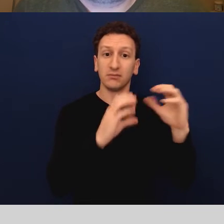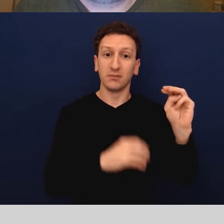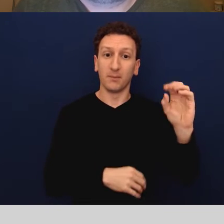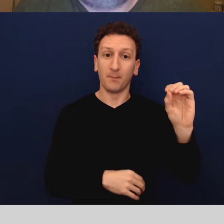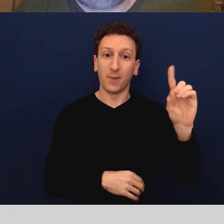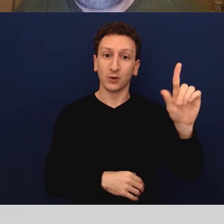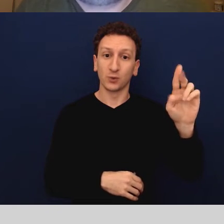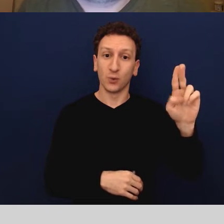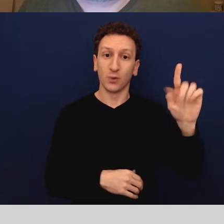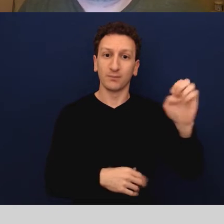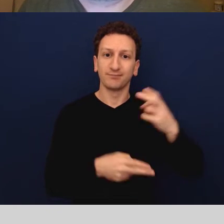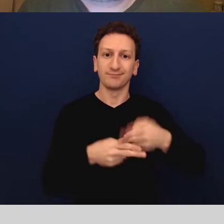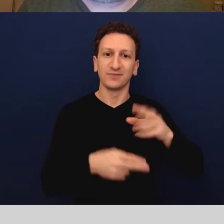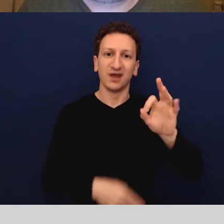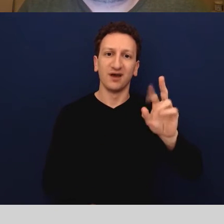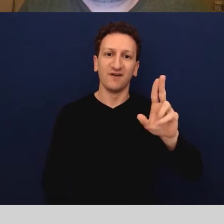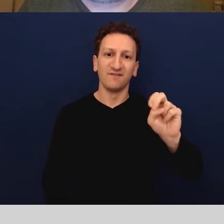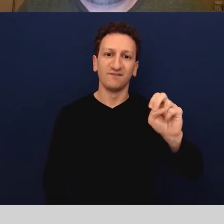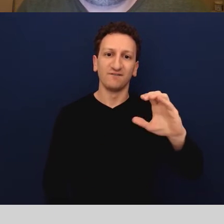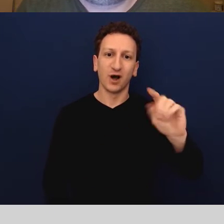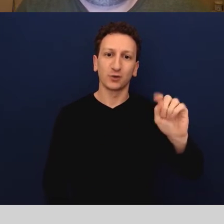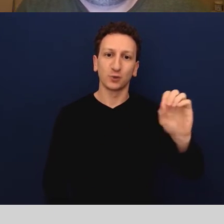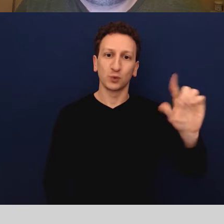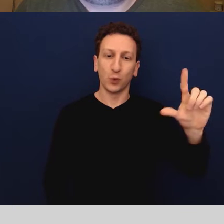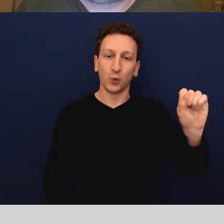And in that module there's a pretty cool function called single dispatch.